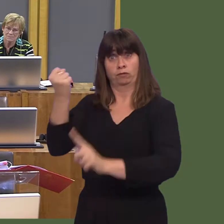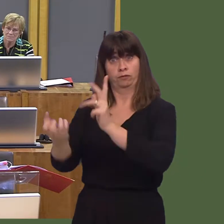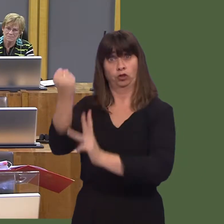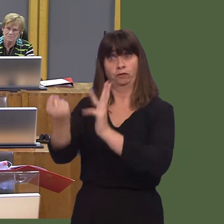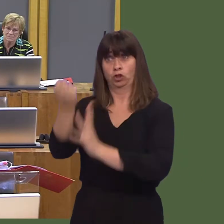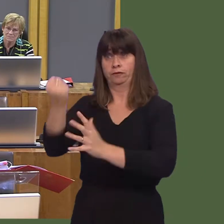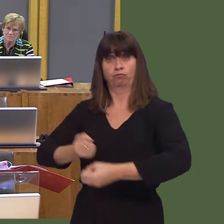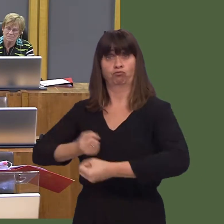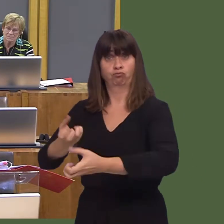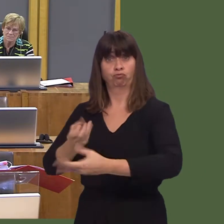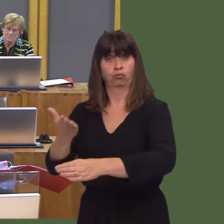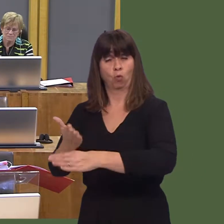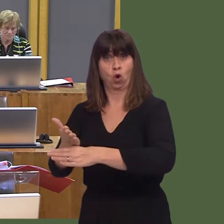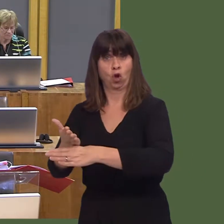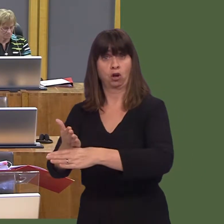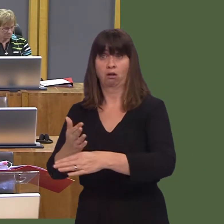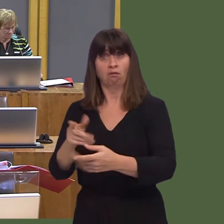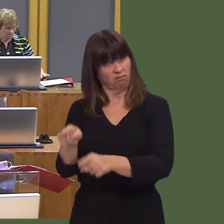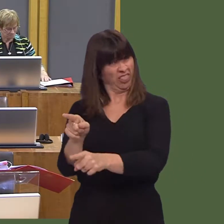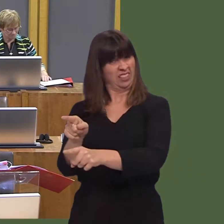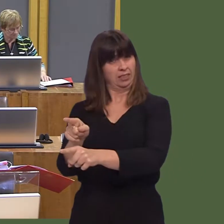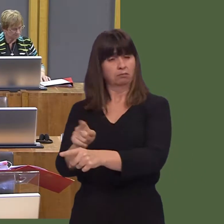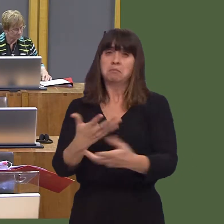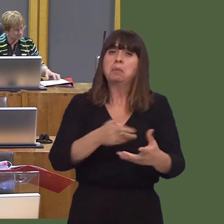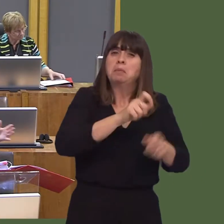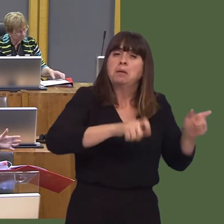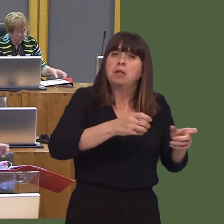with any disabilities, or who need to have very flexible arrangements, because their